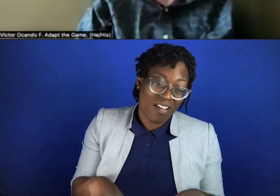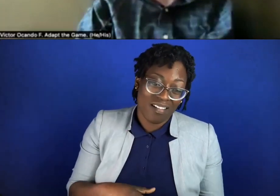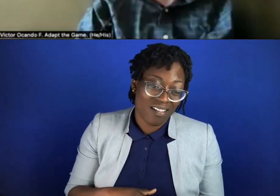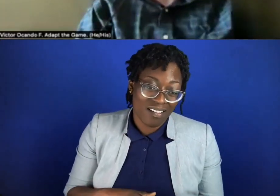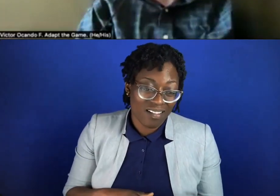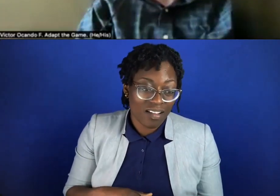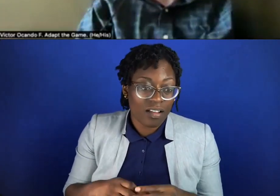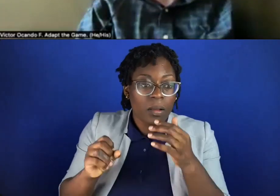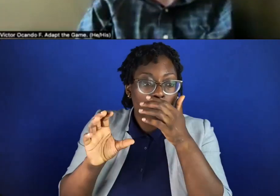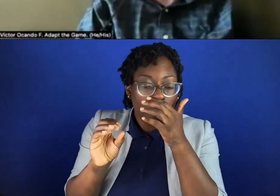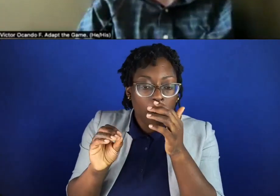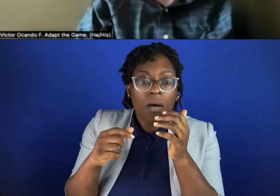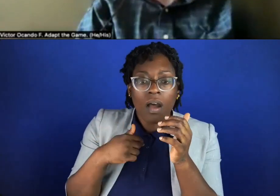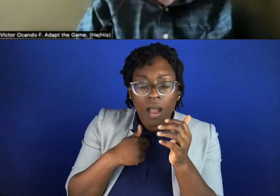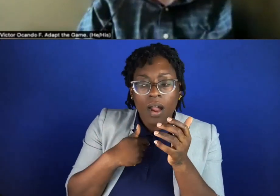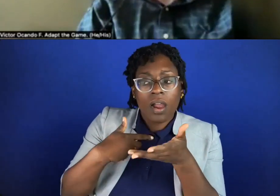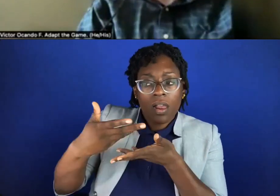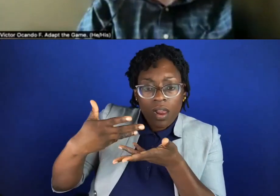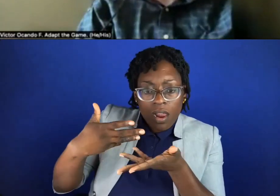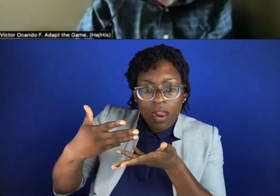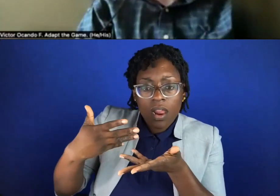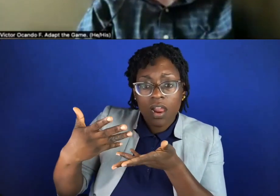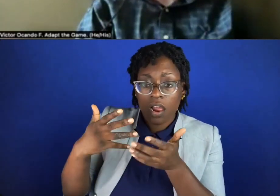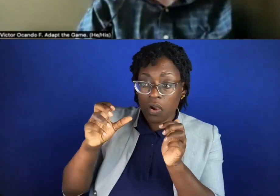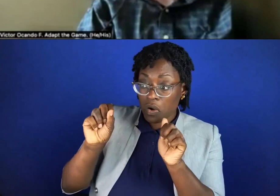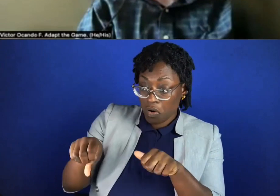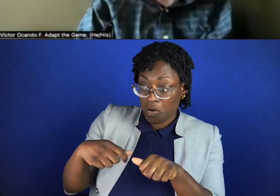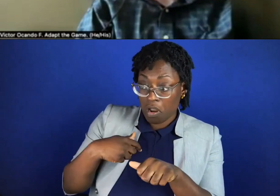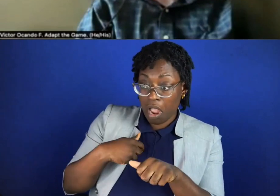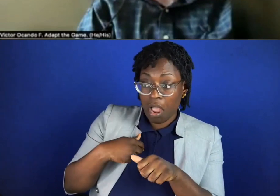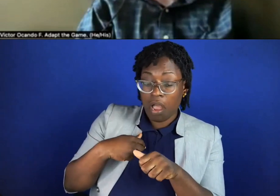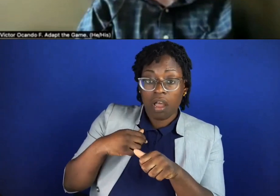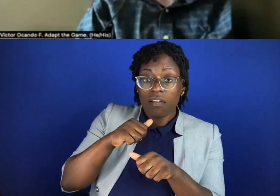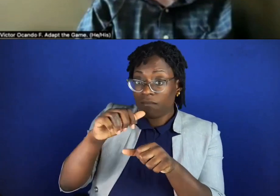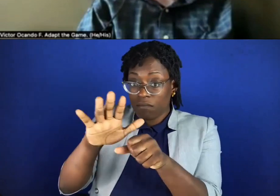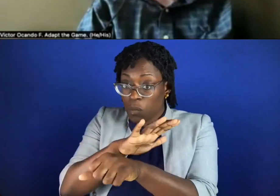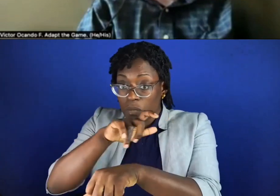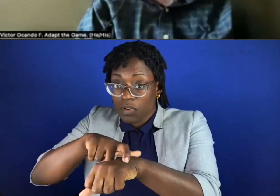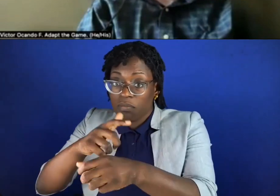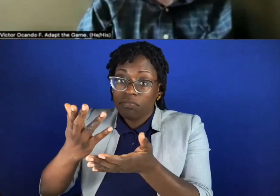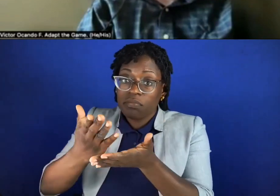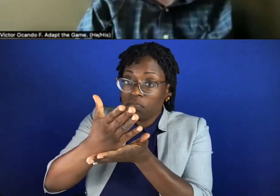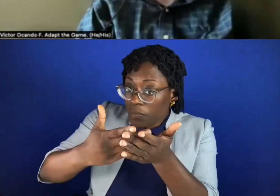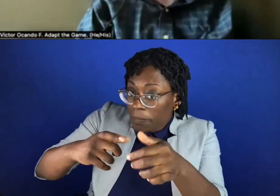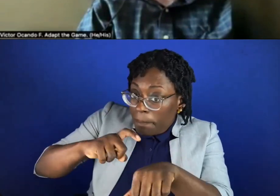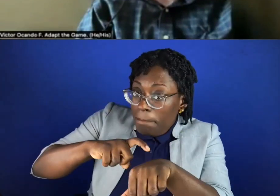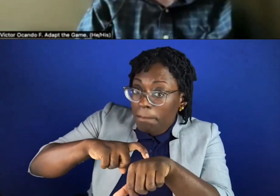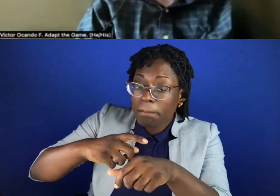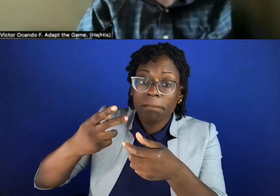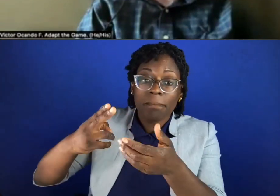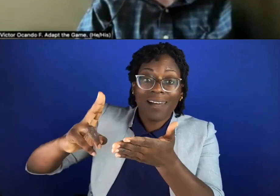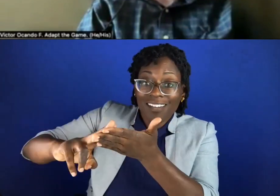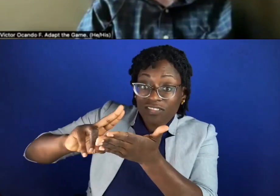or contract and they weren’t open to that so I recommended some software that could